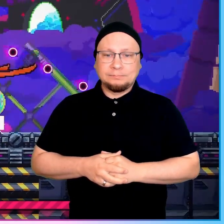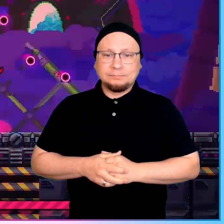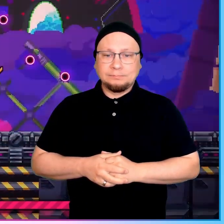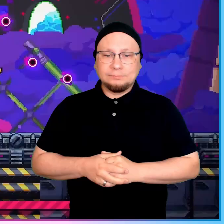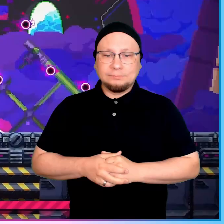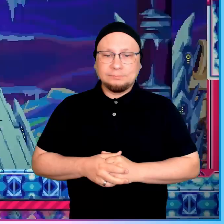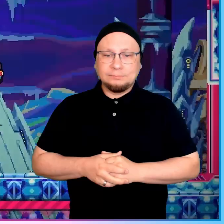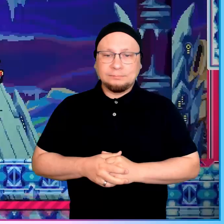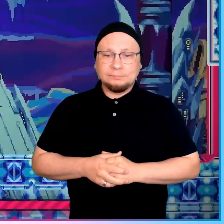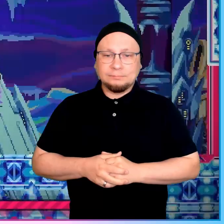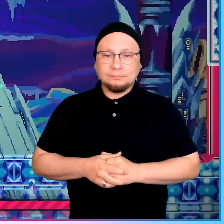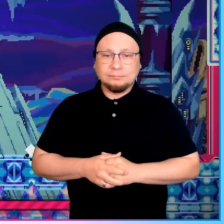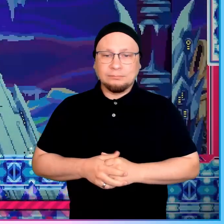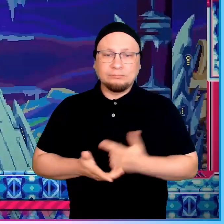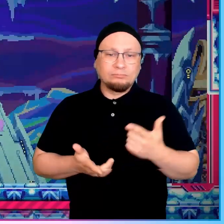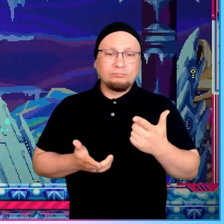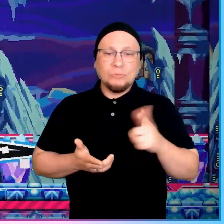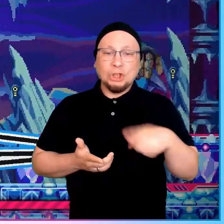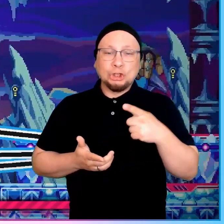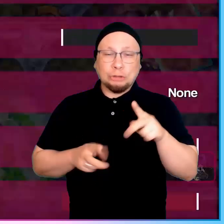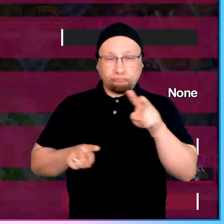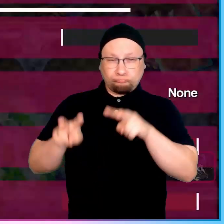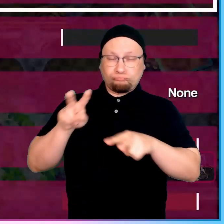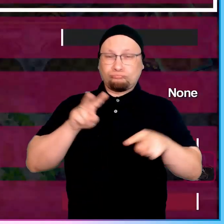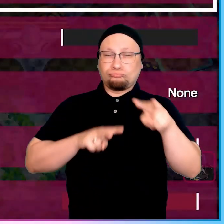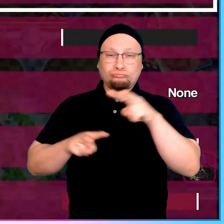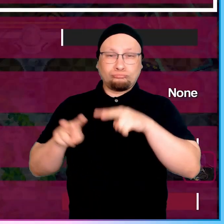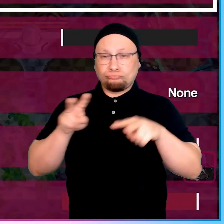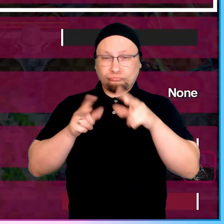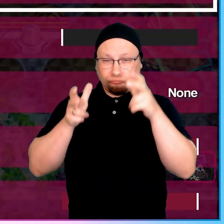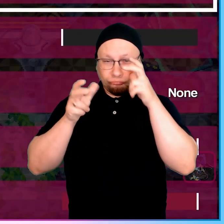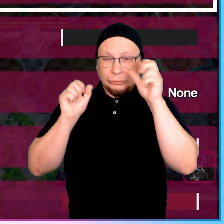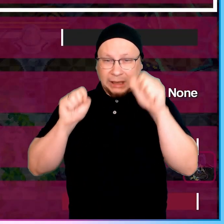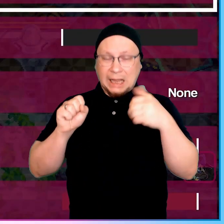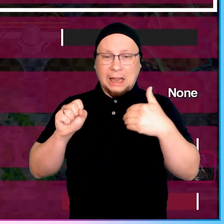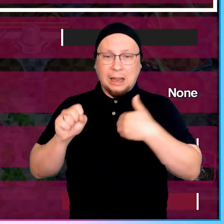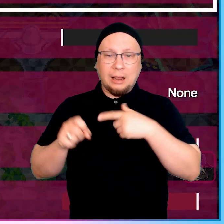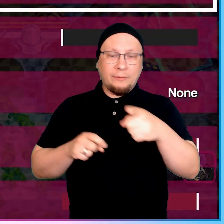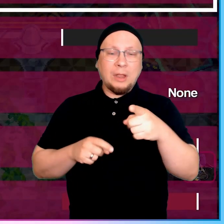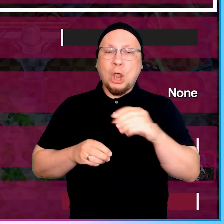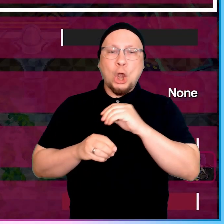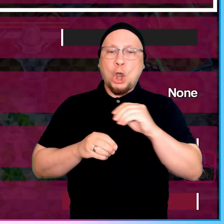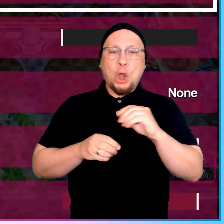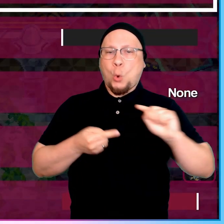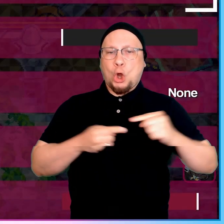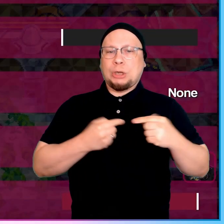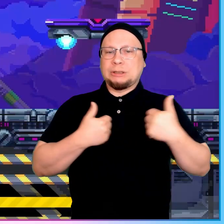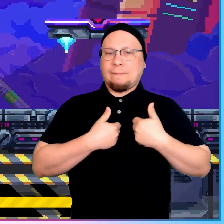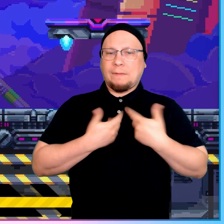If you just want to absorb the gorgeous style and play through the story, there's an Invincibility mode, which might also come in handy